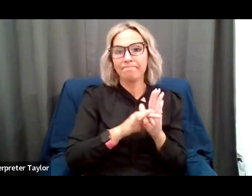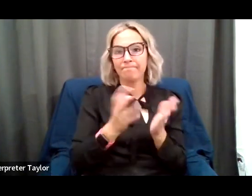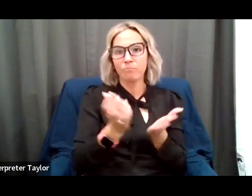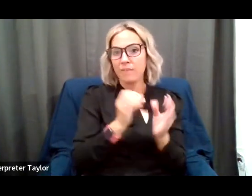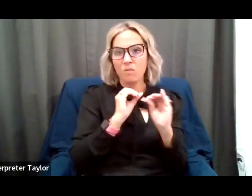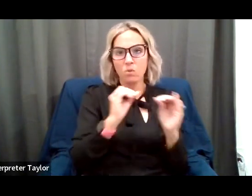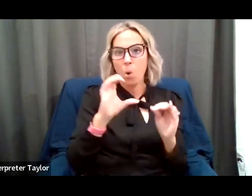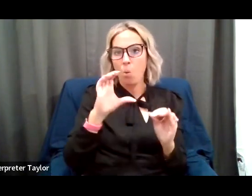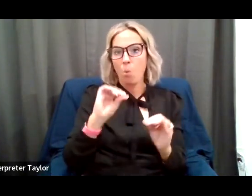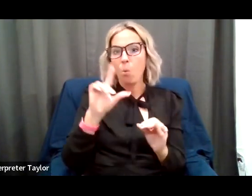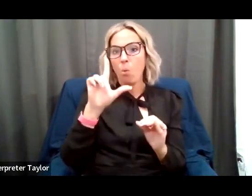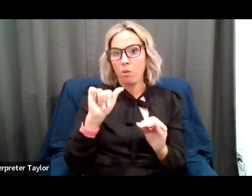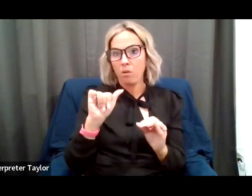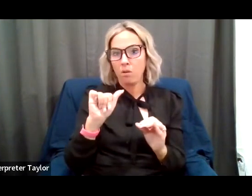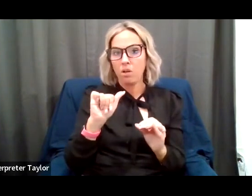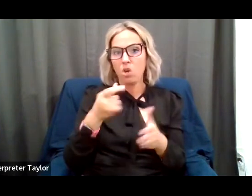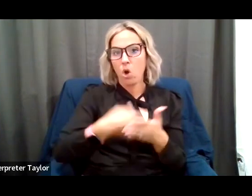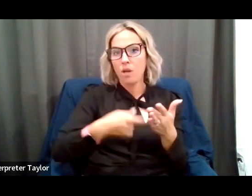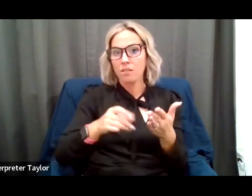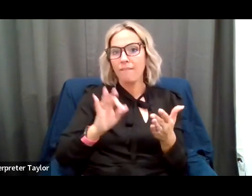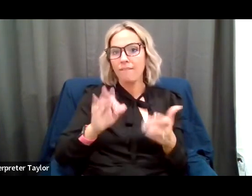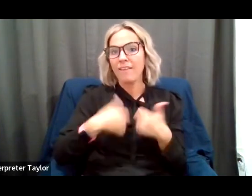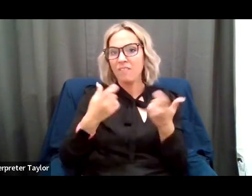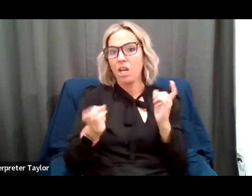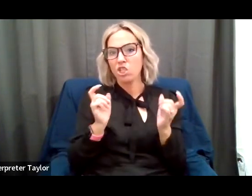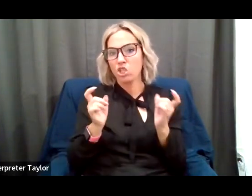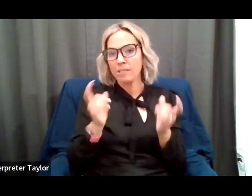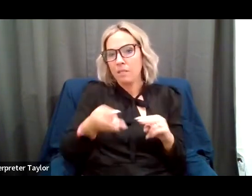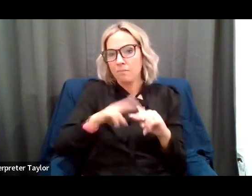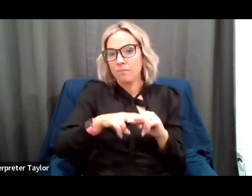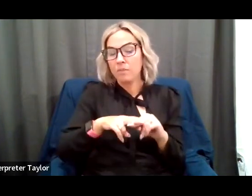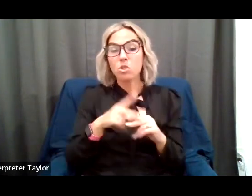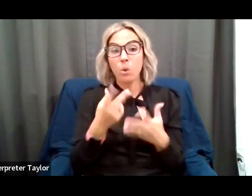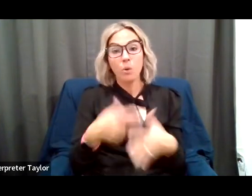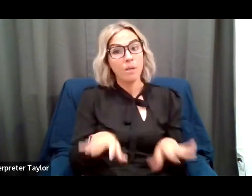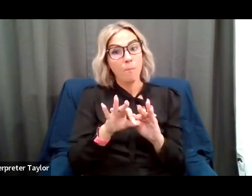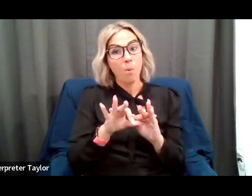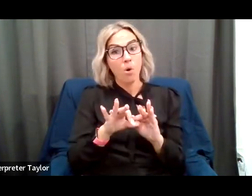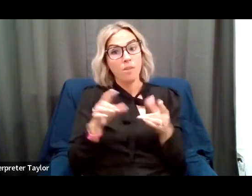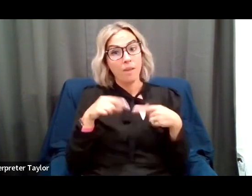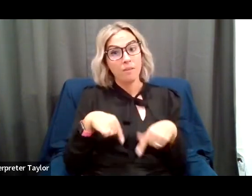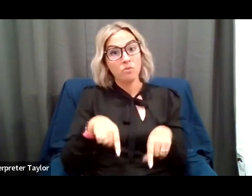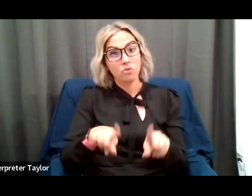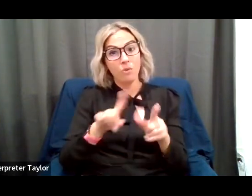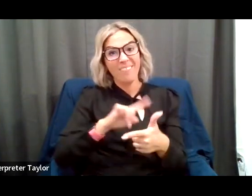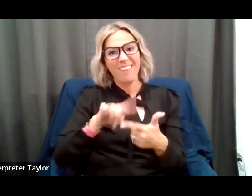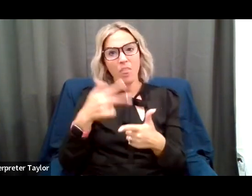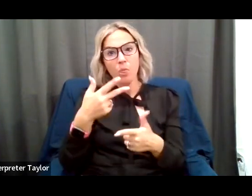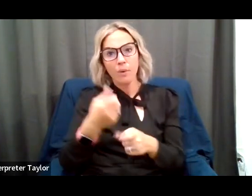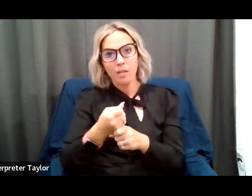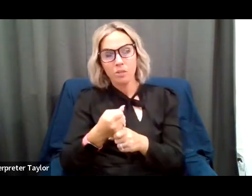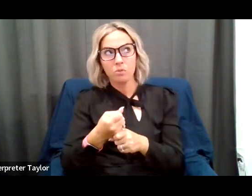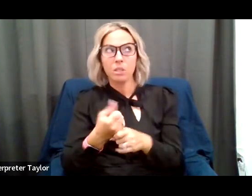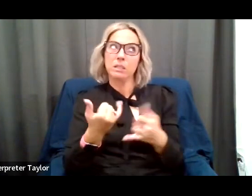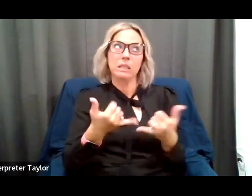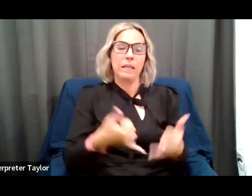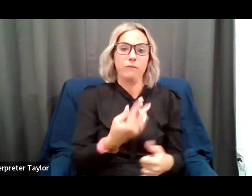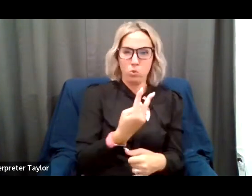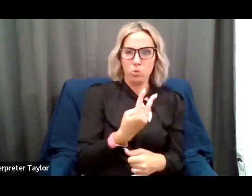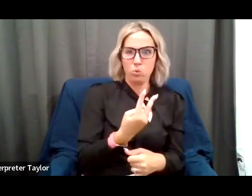So it's real important that over the next three years, um, well two now that we're